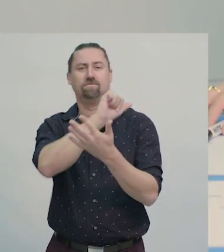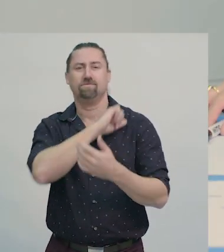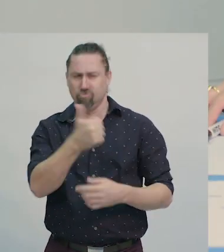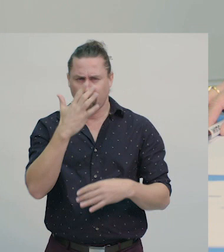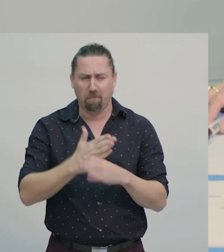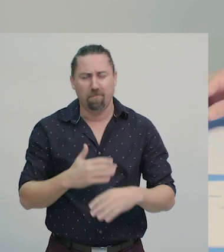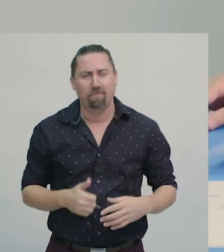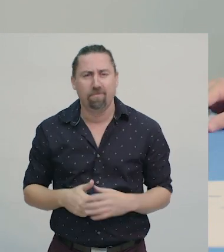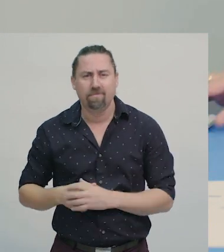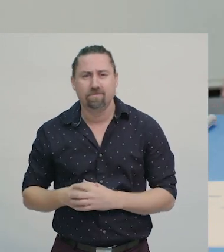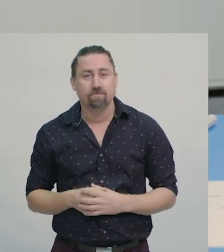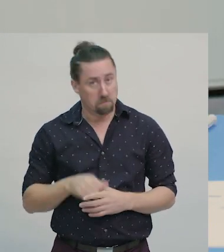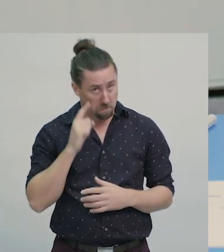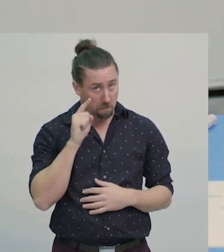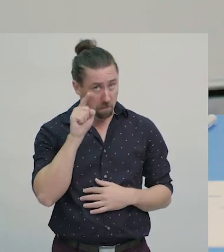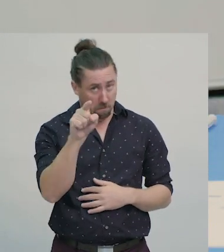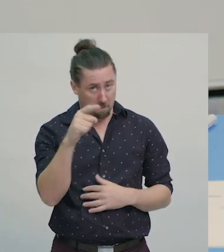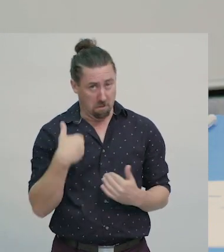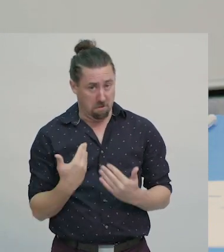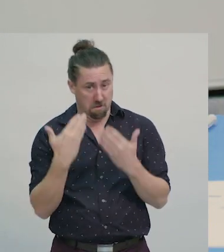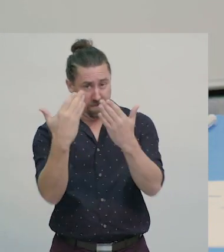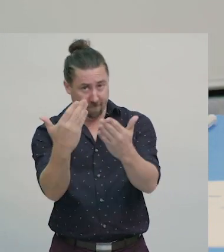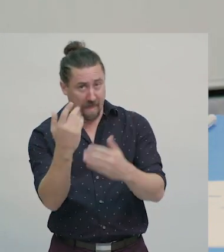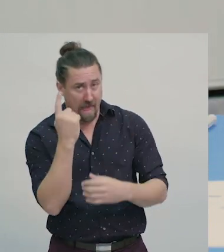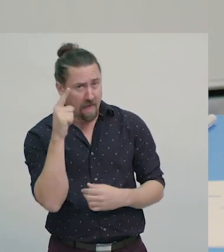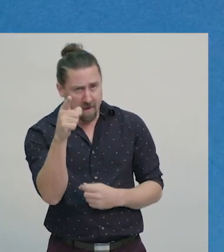Here's one for you to work on. I hope you have your thinking caps on.